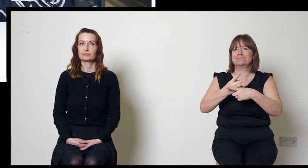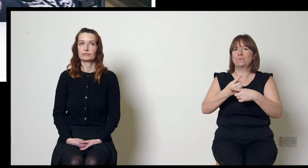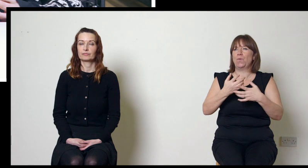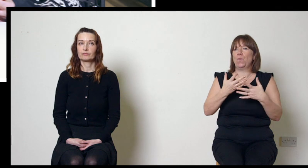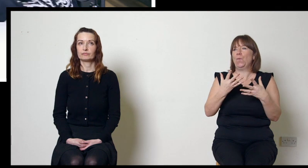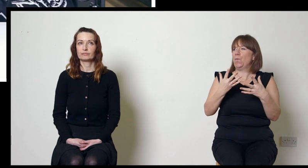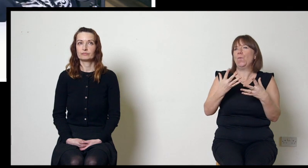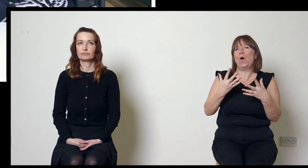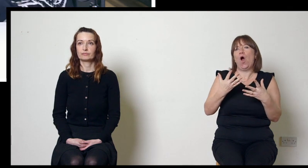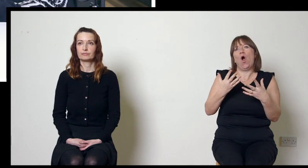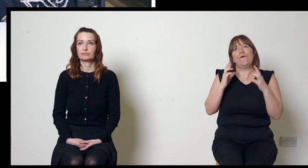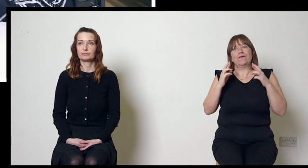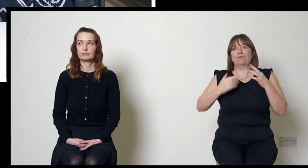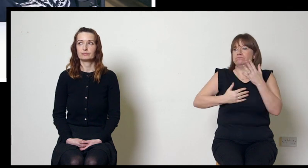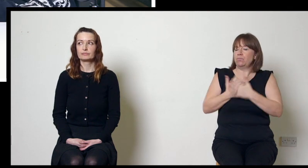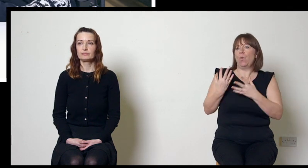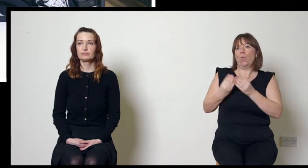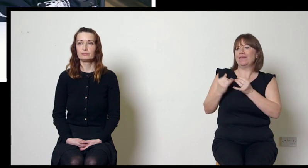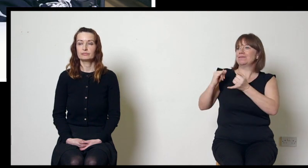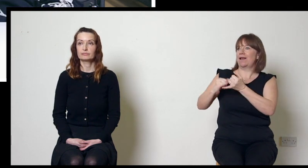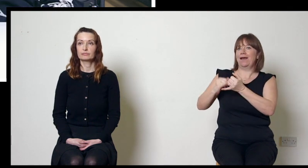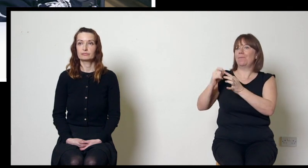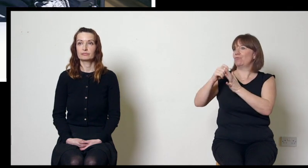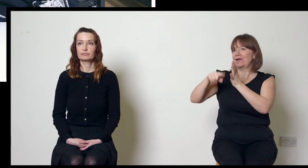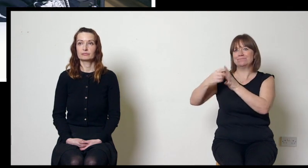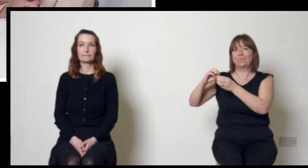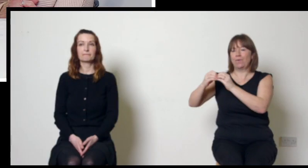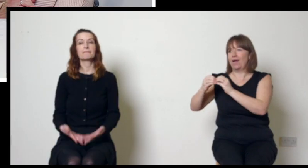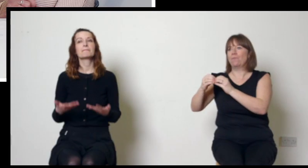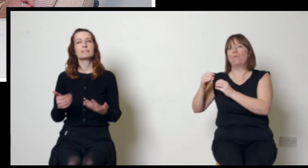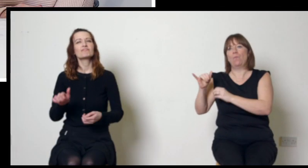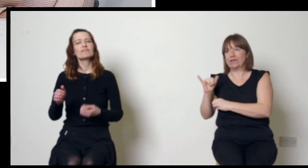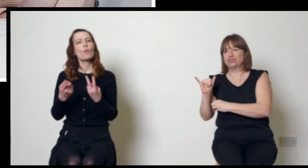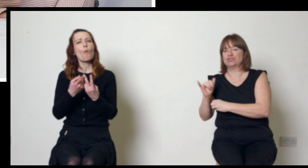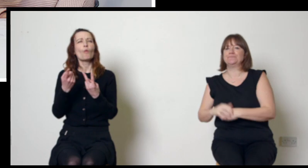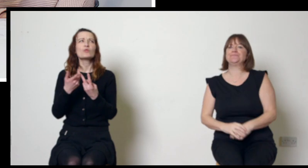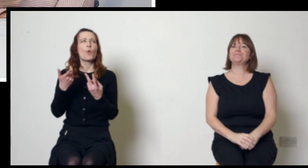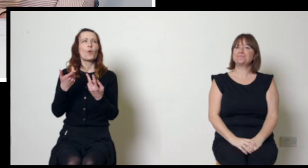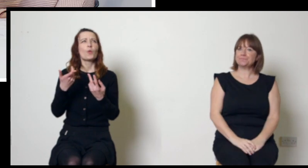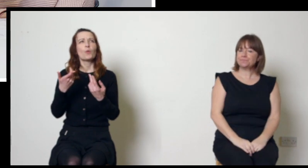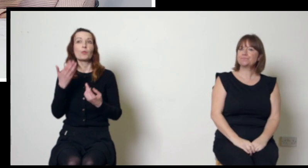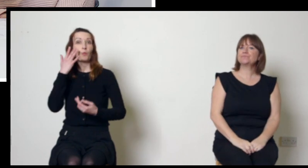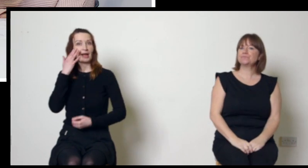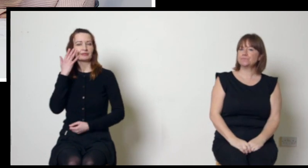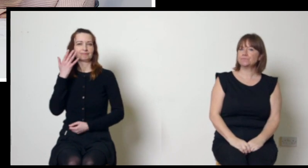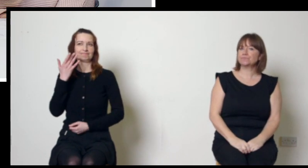whatever project comes off the back of that initial conversation. But I would also say as well, like when you kind of… when there’s something